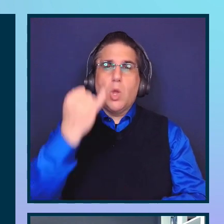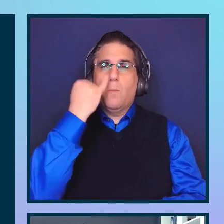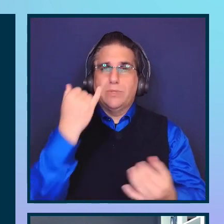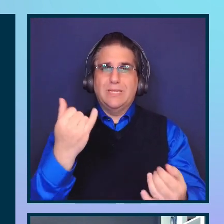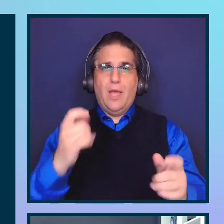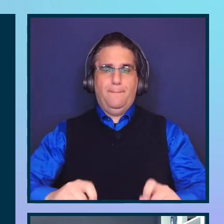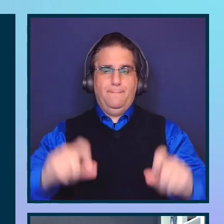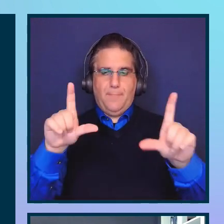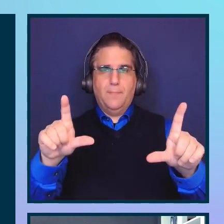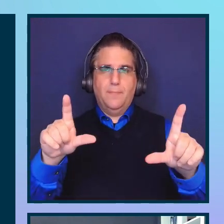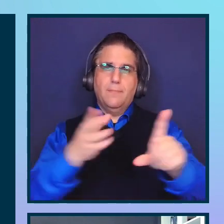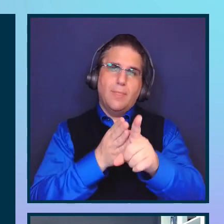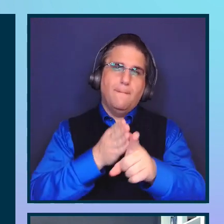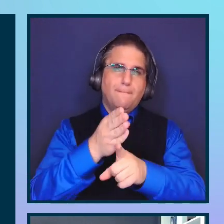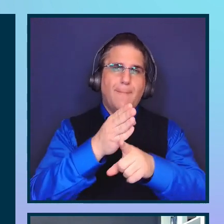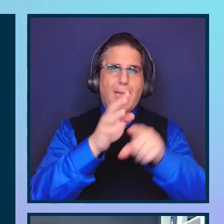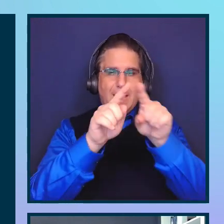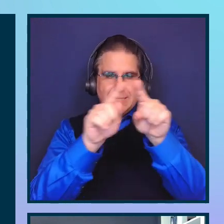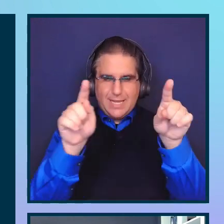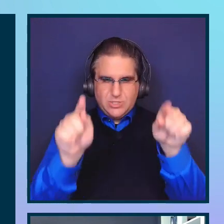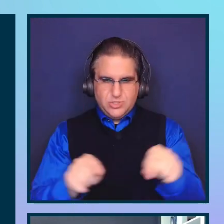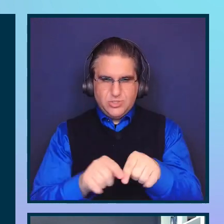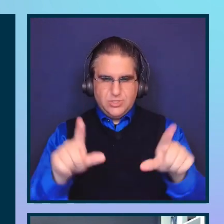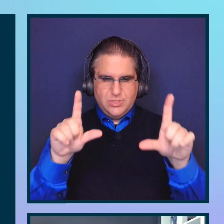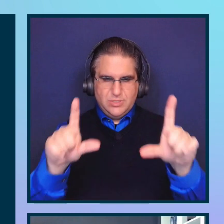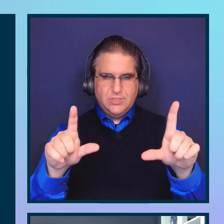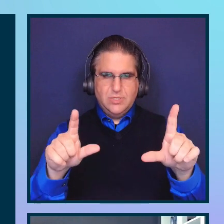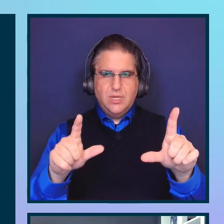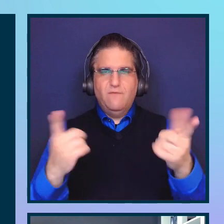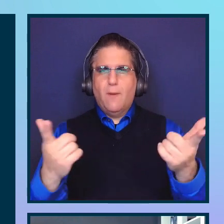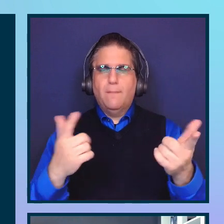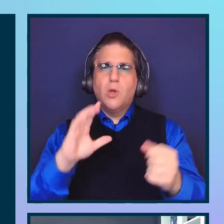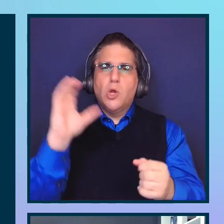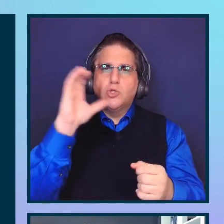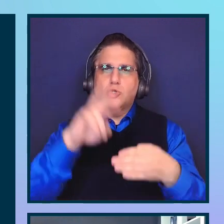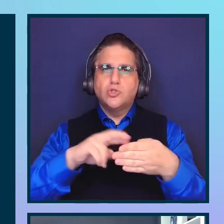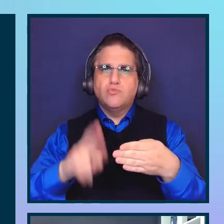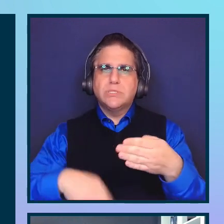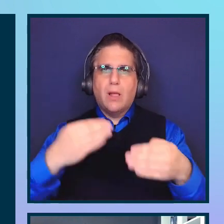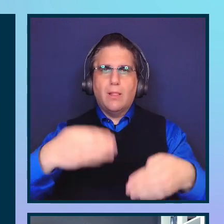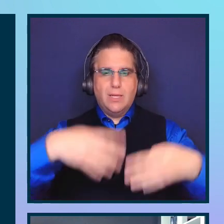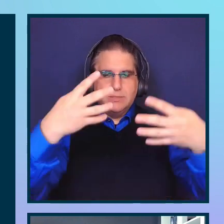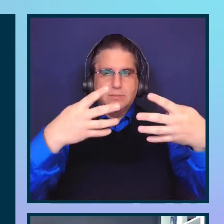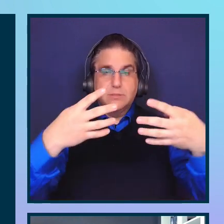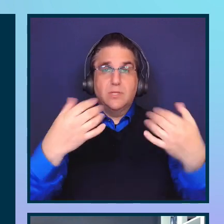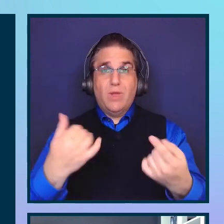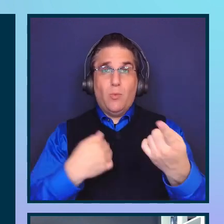the main section of listing pages, search result pages. On screen I have a blog of six products.